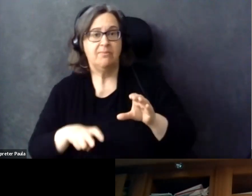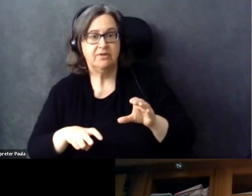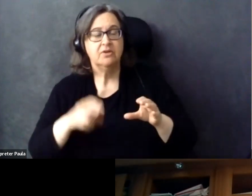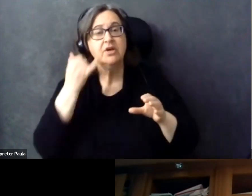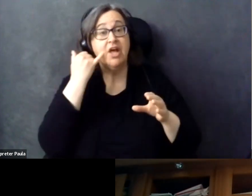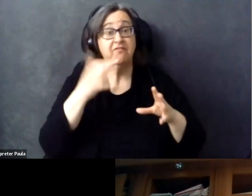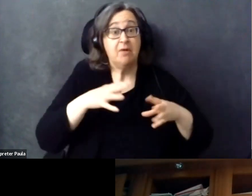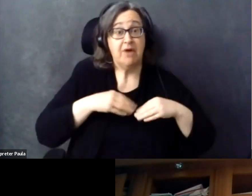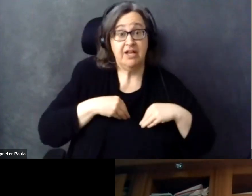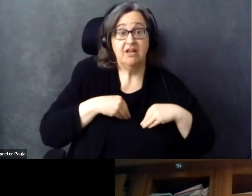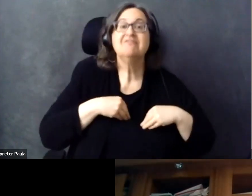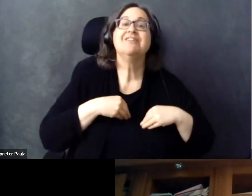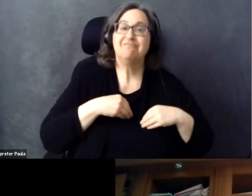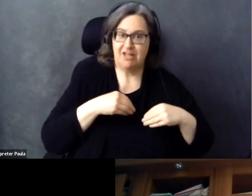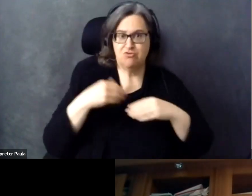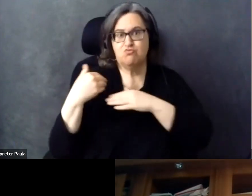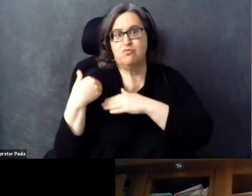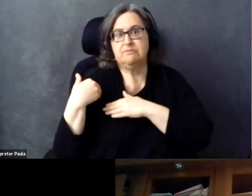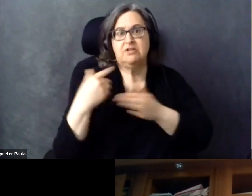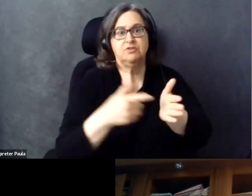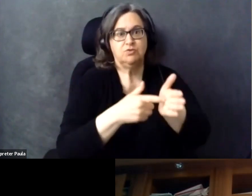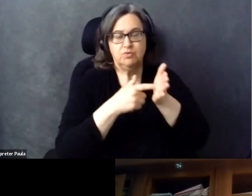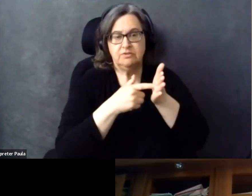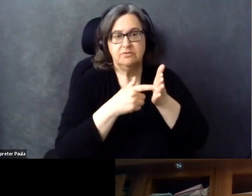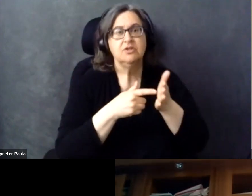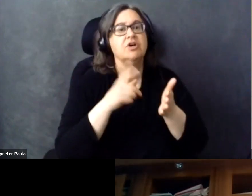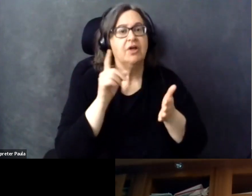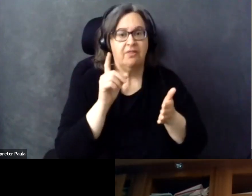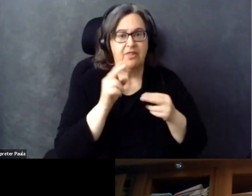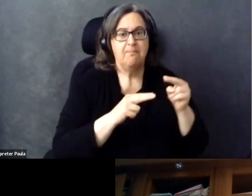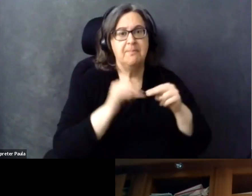, either Member States buy in or they buy out. If they buy in, then